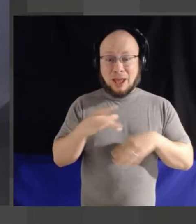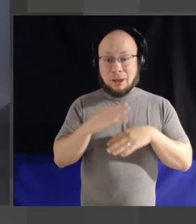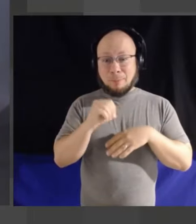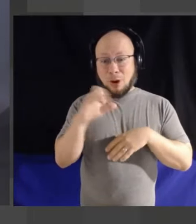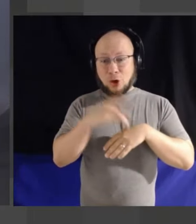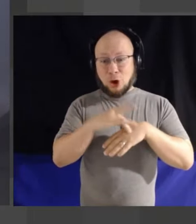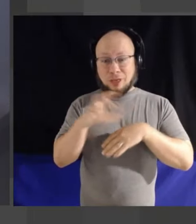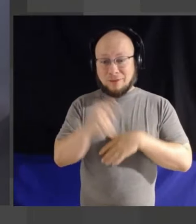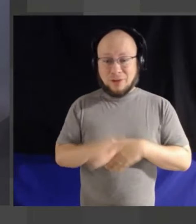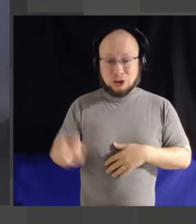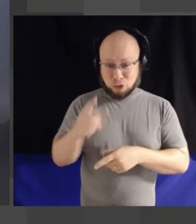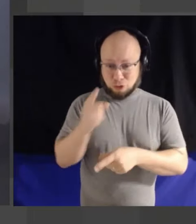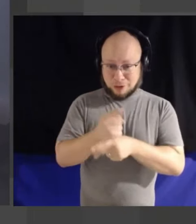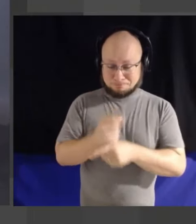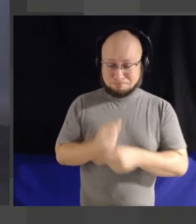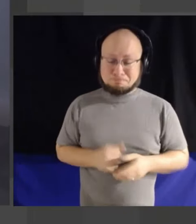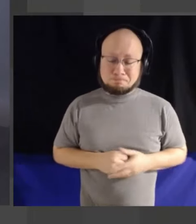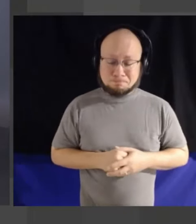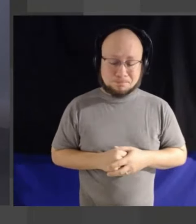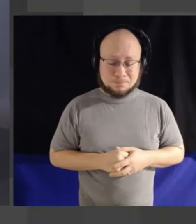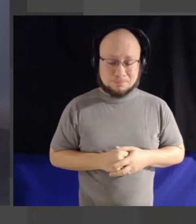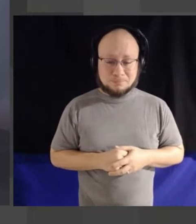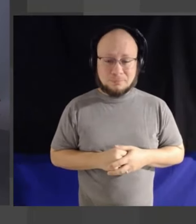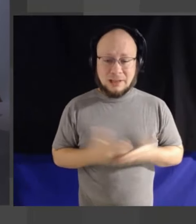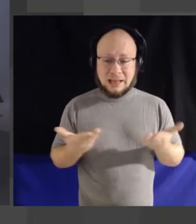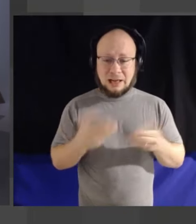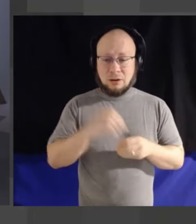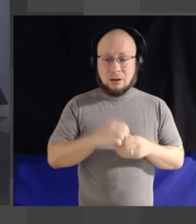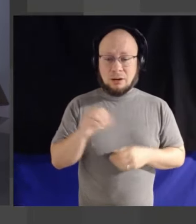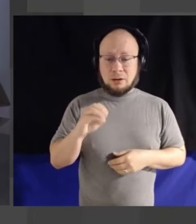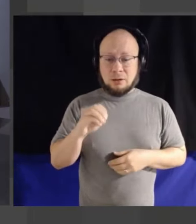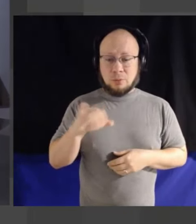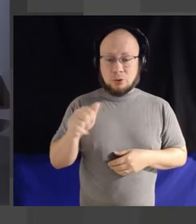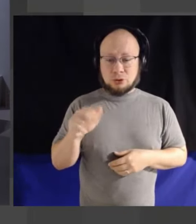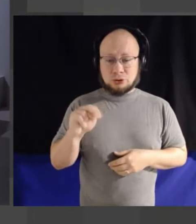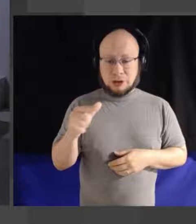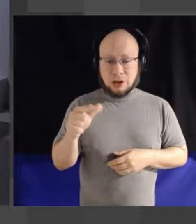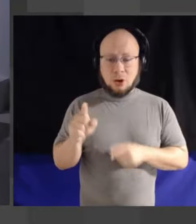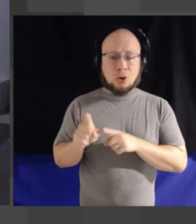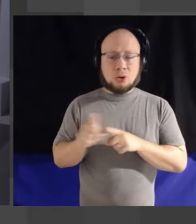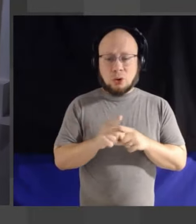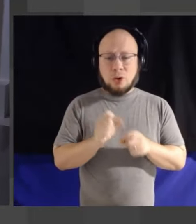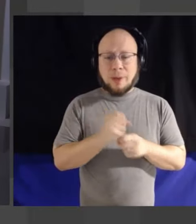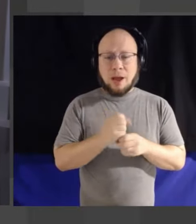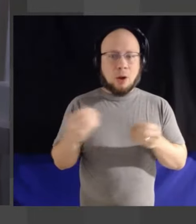WOW, IT LOOKS LIKE MUMBO JUMBO AND GRIAN HAD QUITE THE MINECRAFT EARTH ADVENTURE. AT MOJANG STUDIOS' WE'VE ALSO